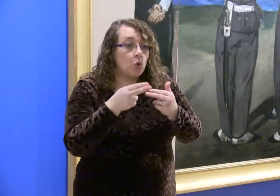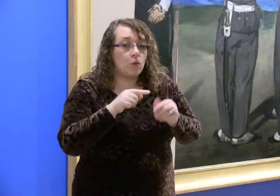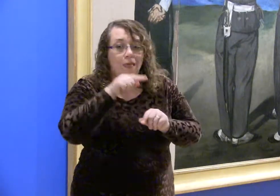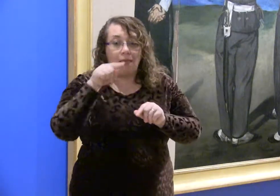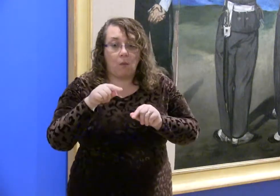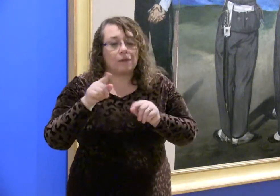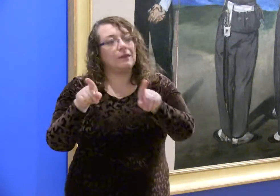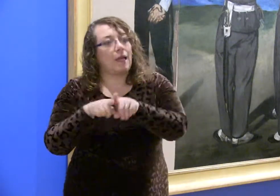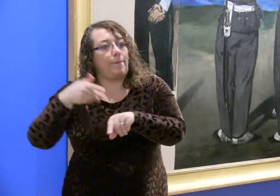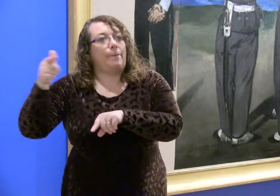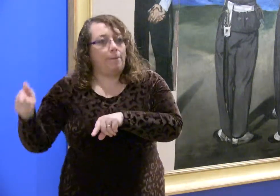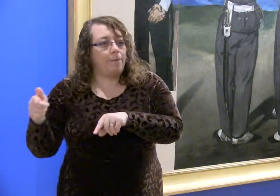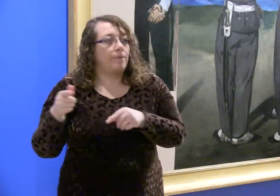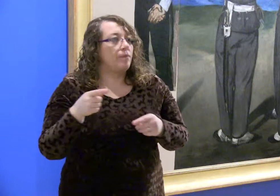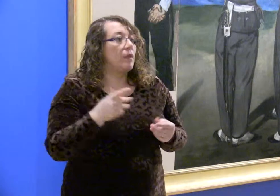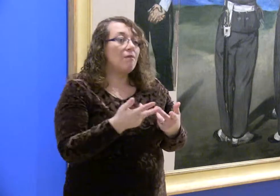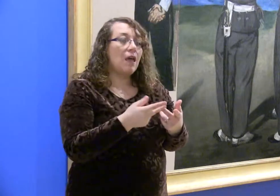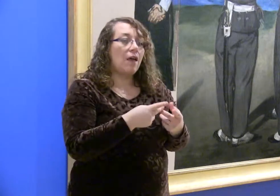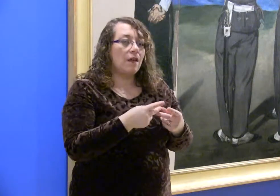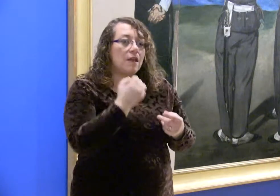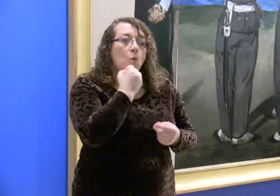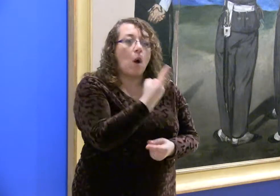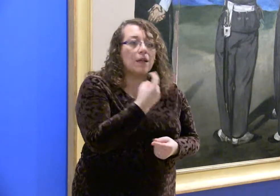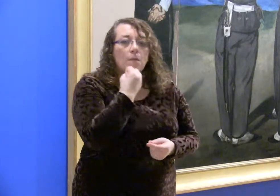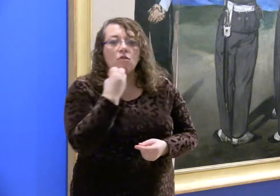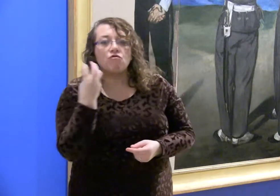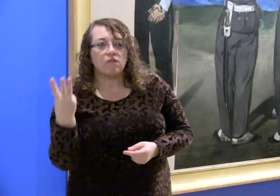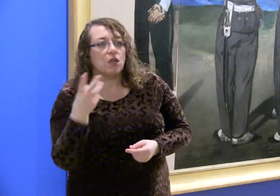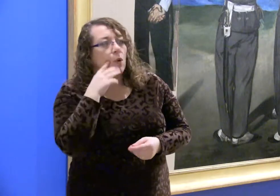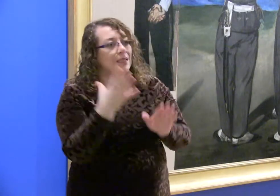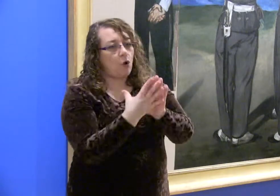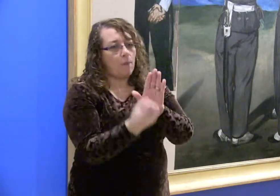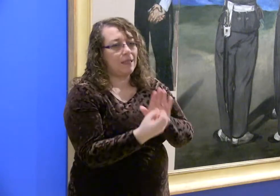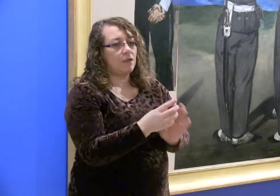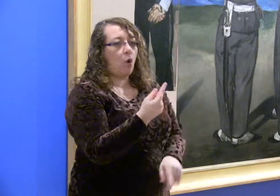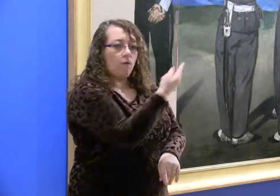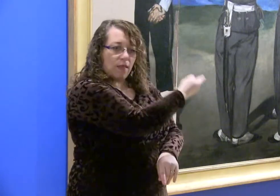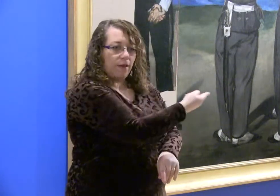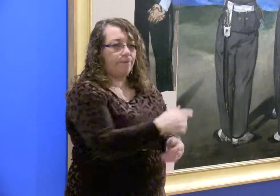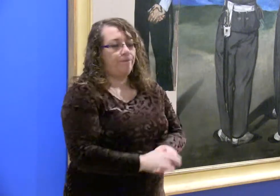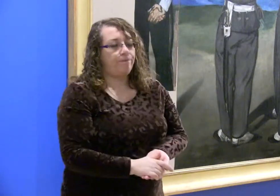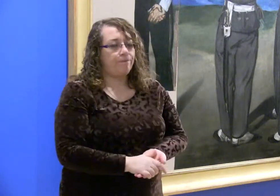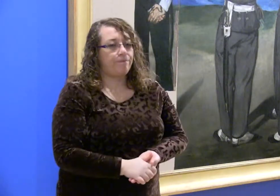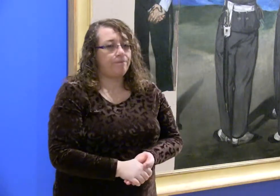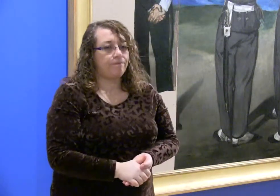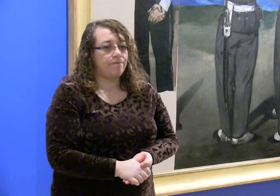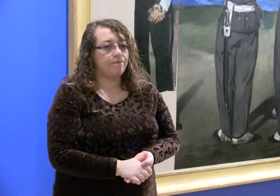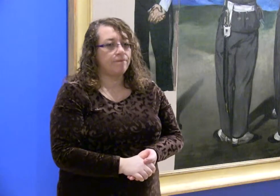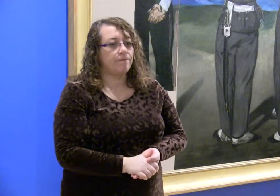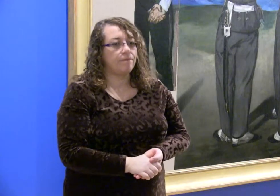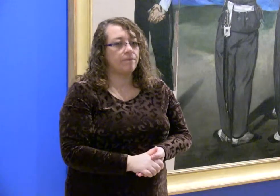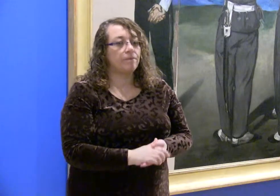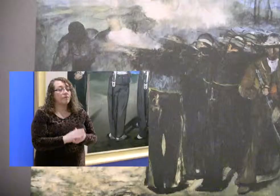on the information panel here. In the first version,